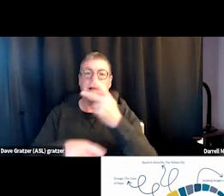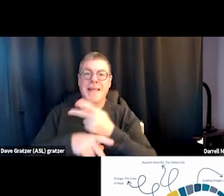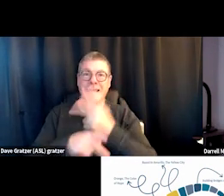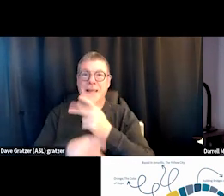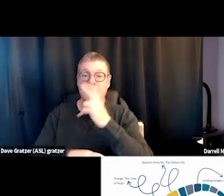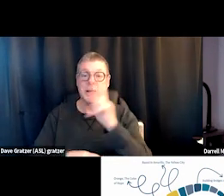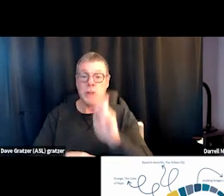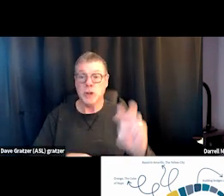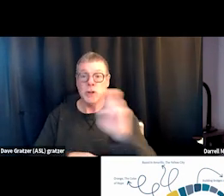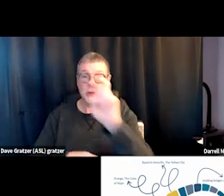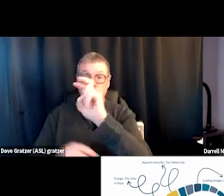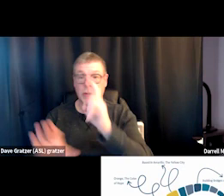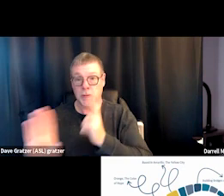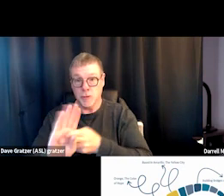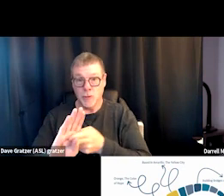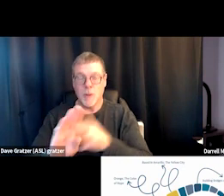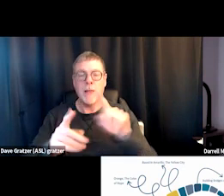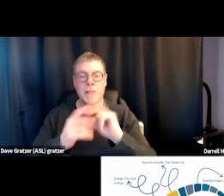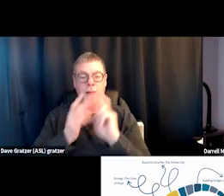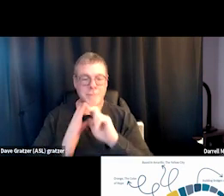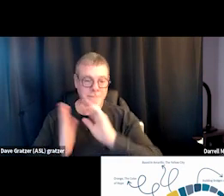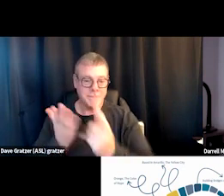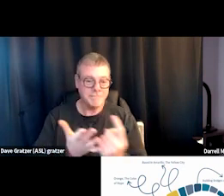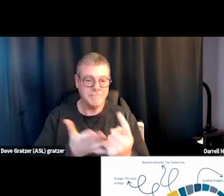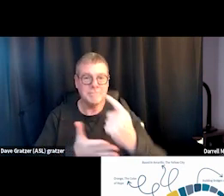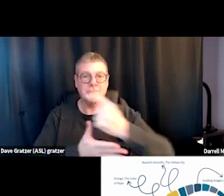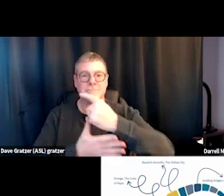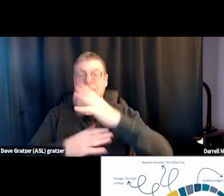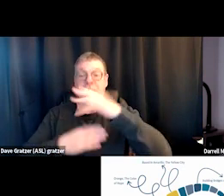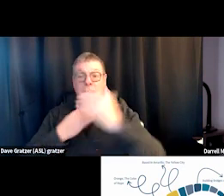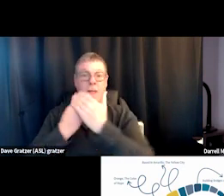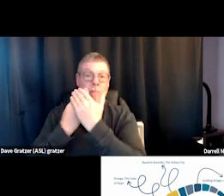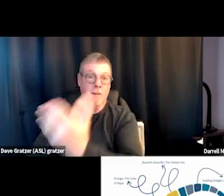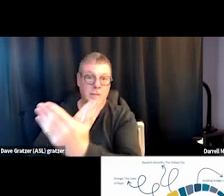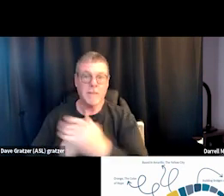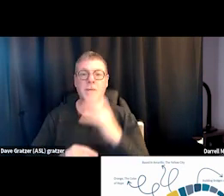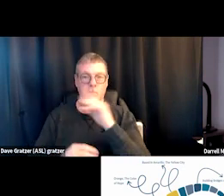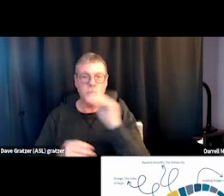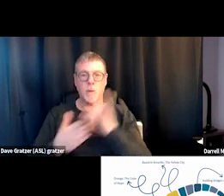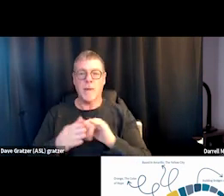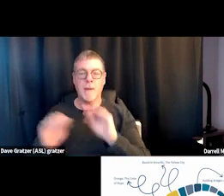as they enter the organization and they travel through, and then beyond. So this is about moving past integration